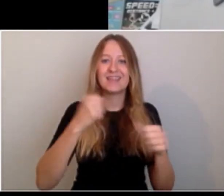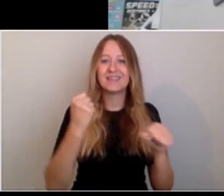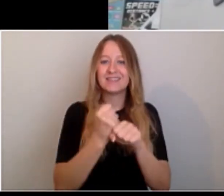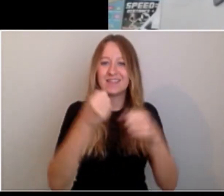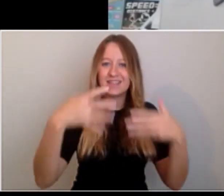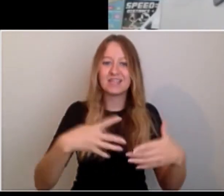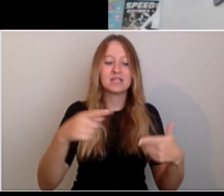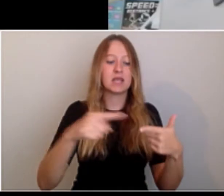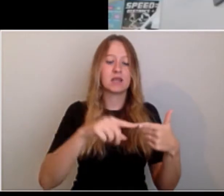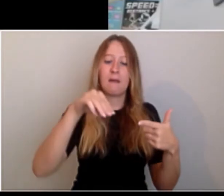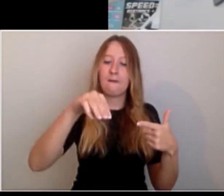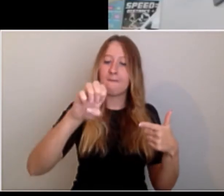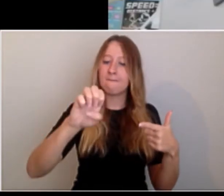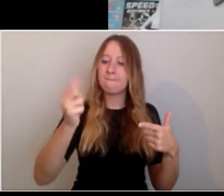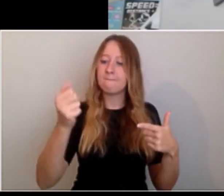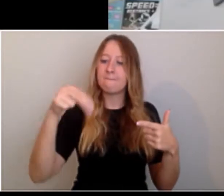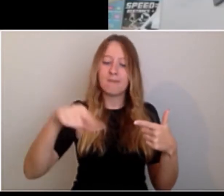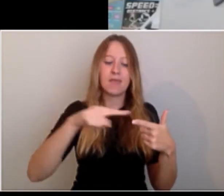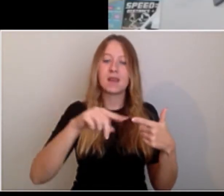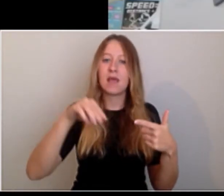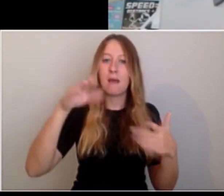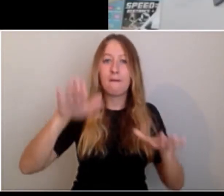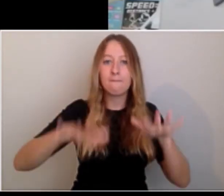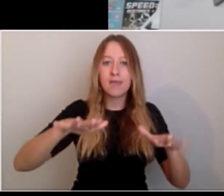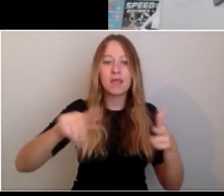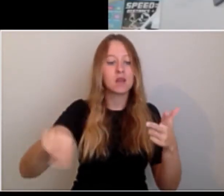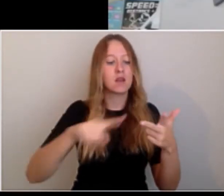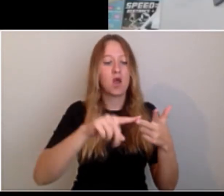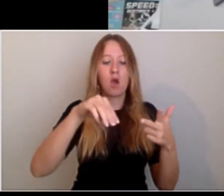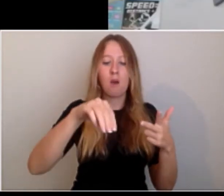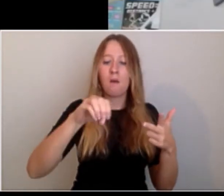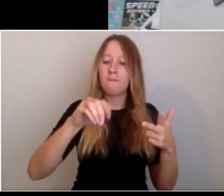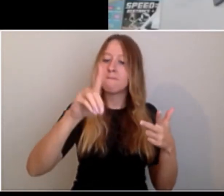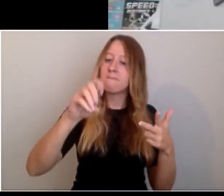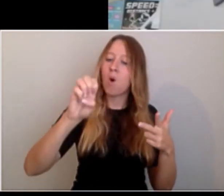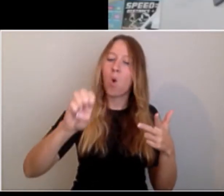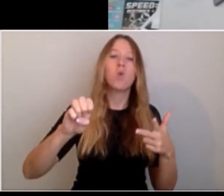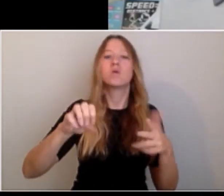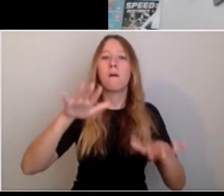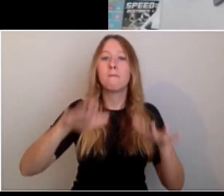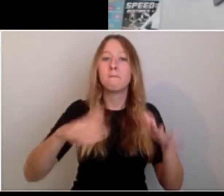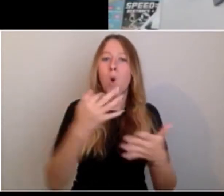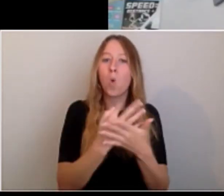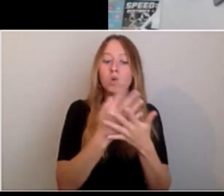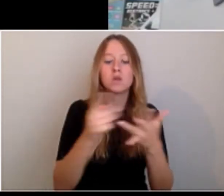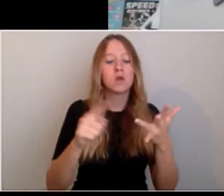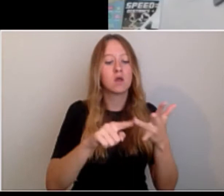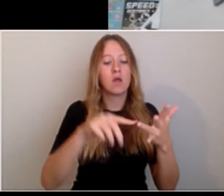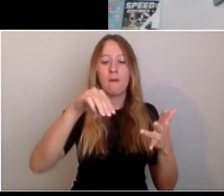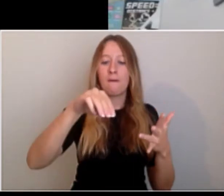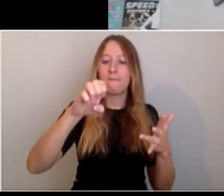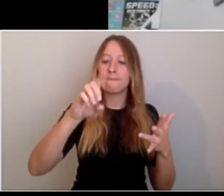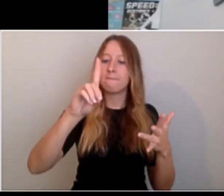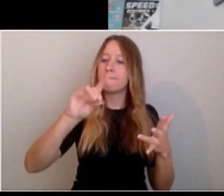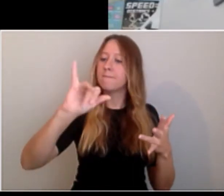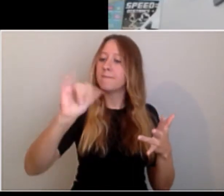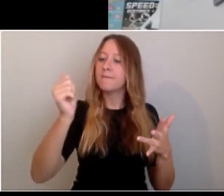the mean, and the mode, and median, and the range. I just find this so visual, and I know it really helps my students to